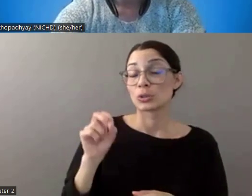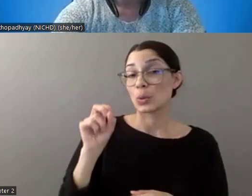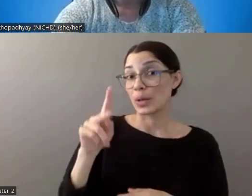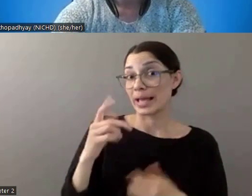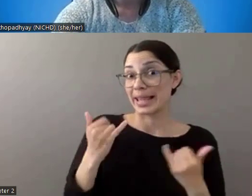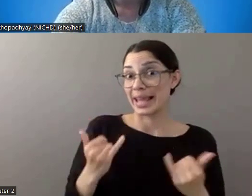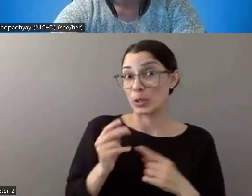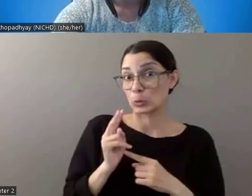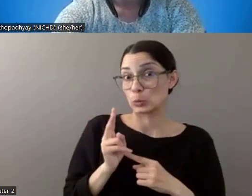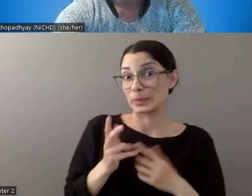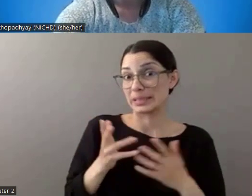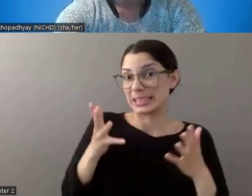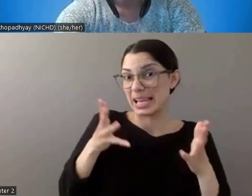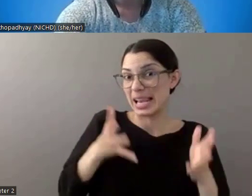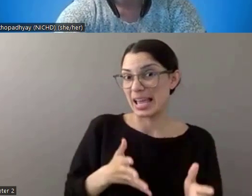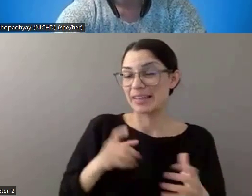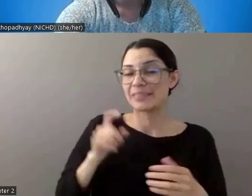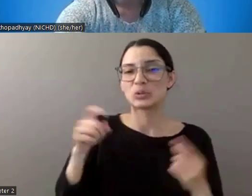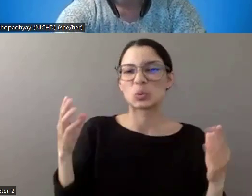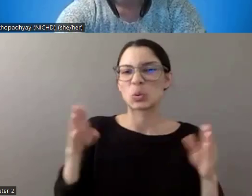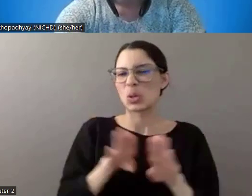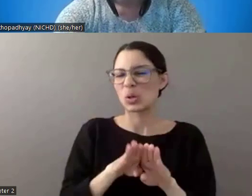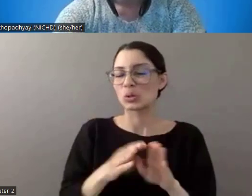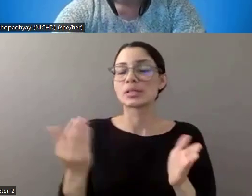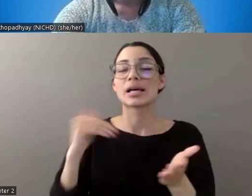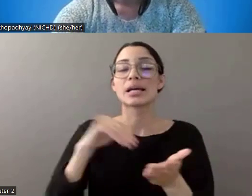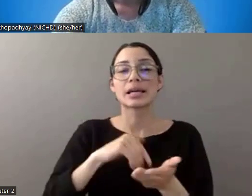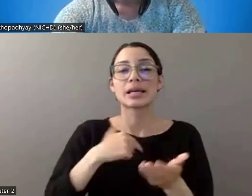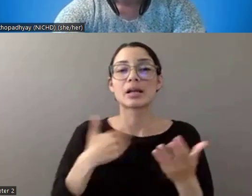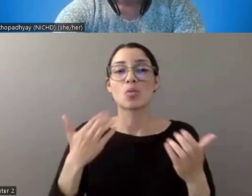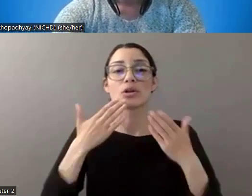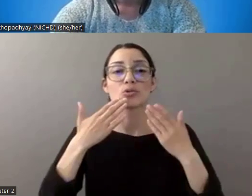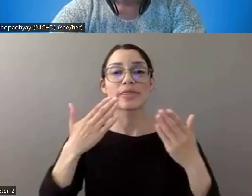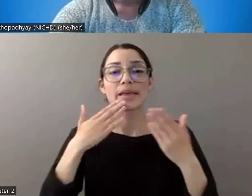So again, I want to thank you, our presenters,